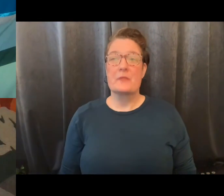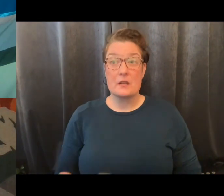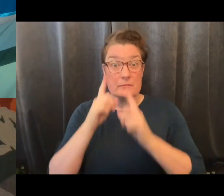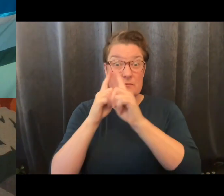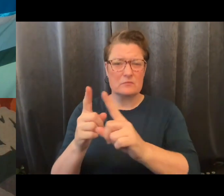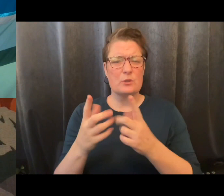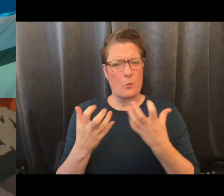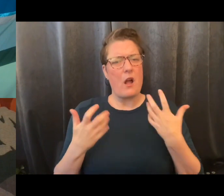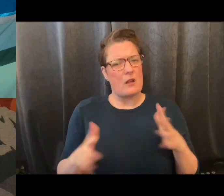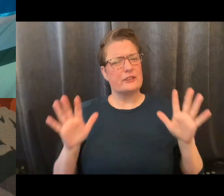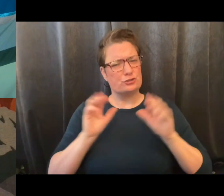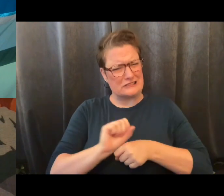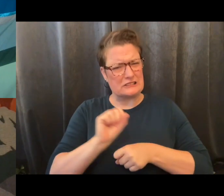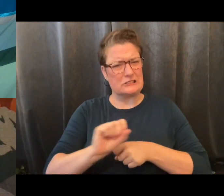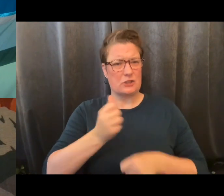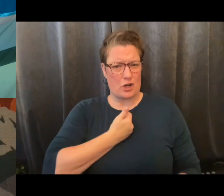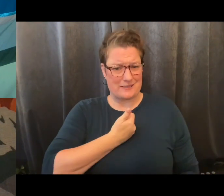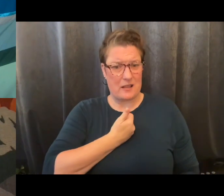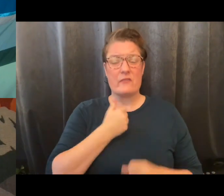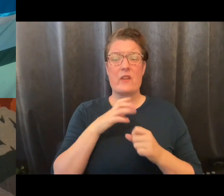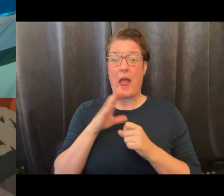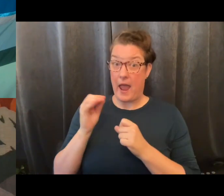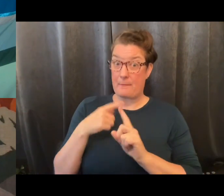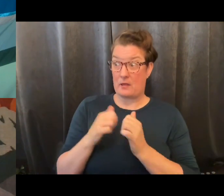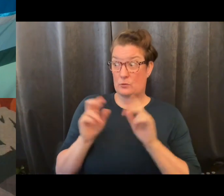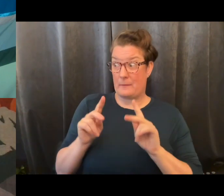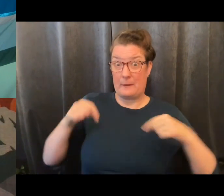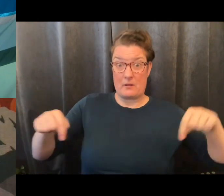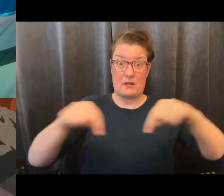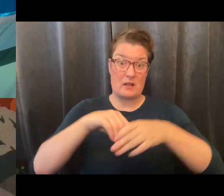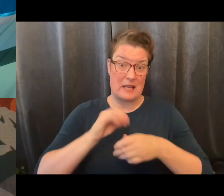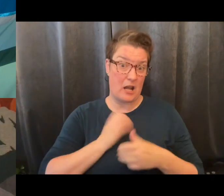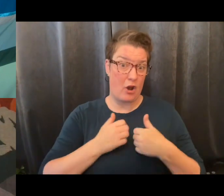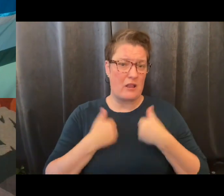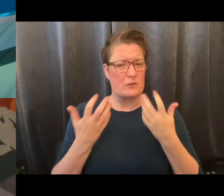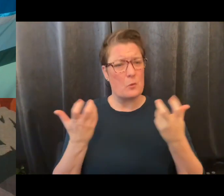people in our lives, like we want to go to each other and make amends and tie up